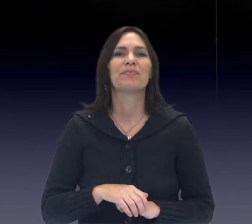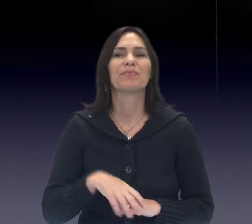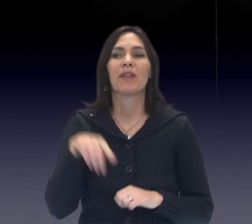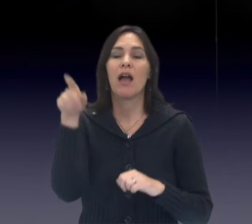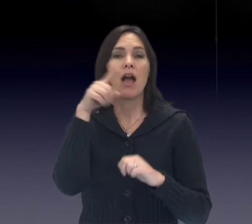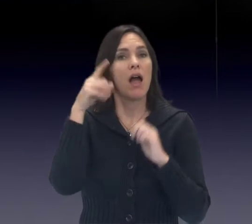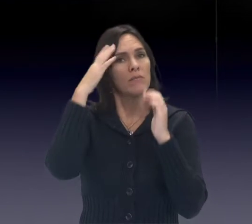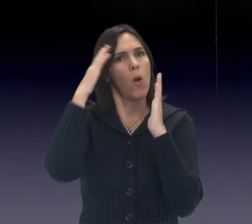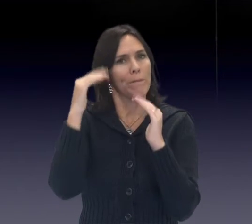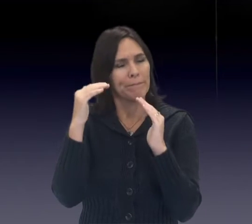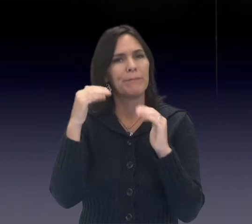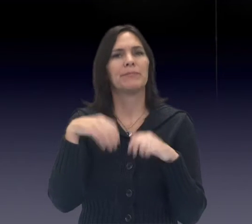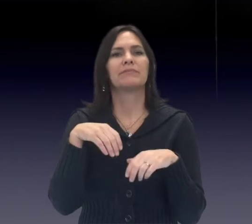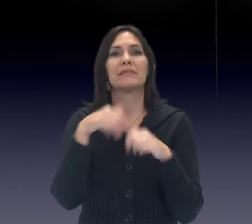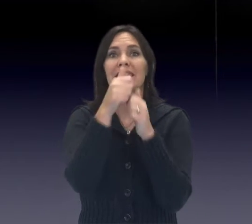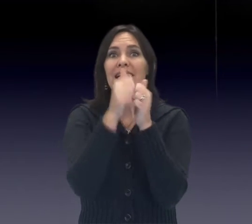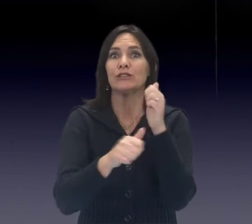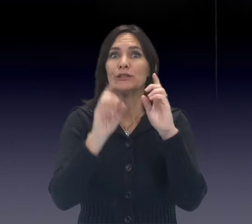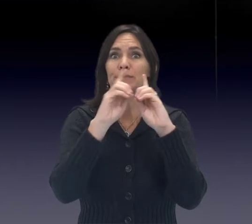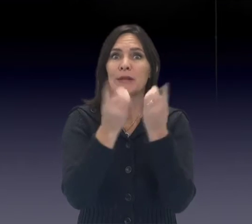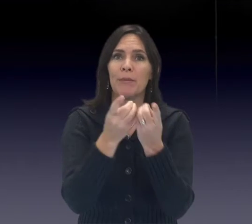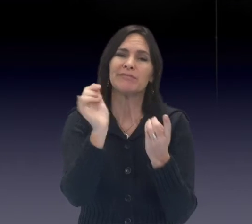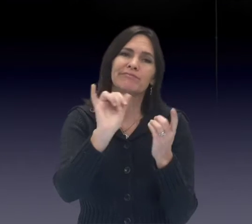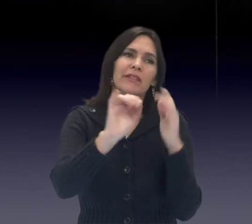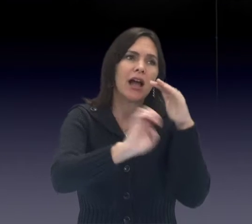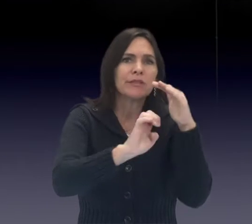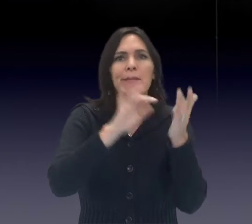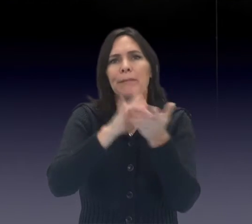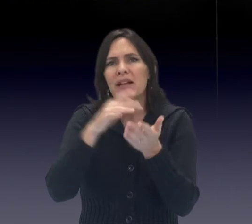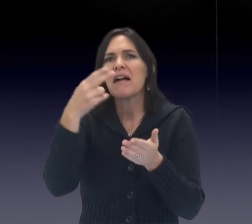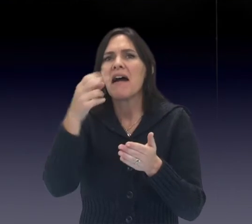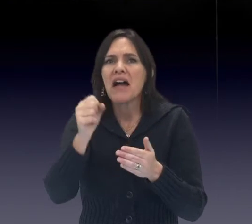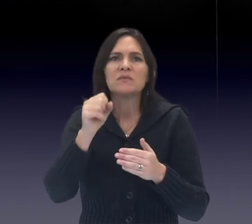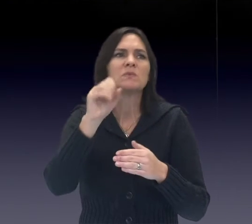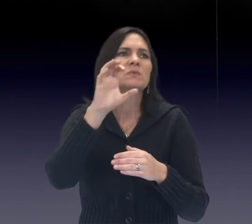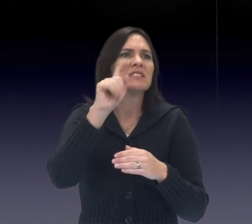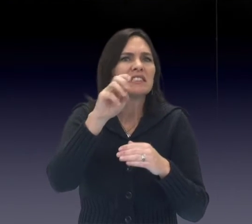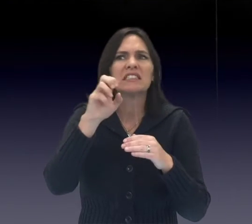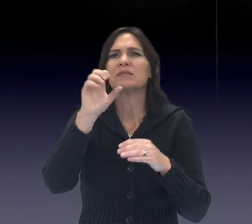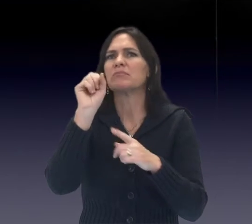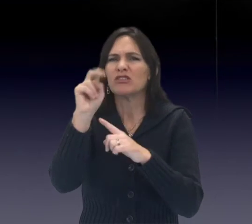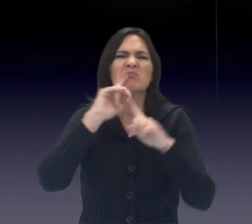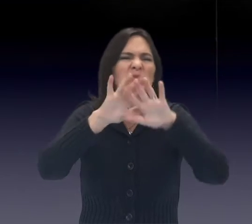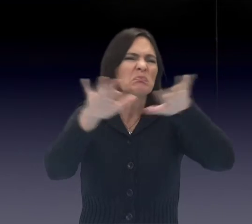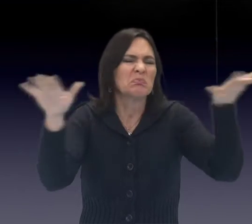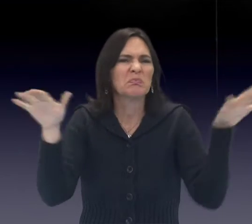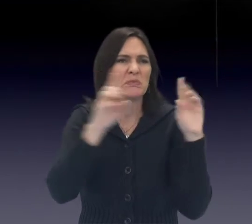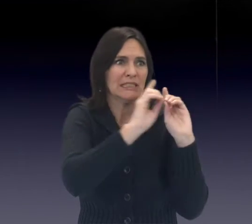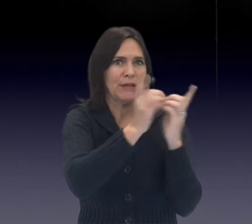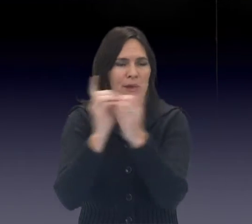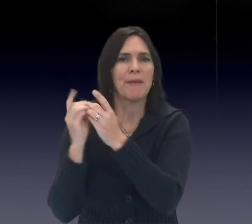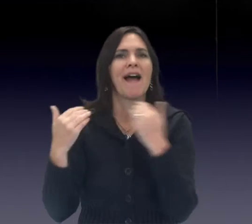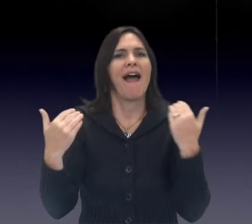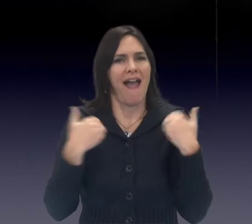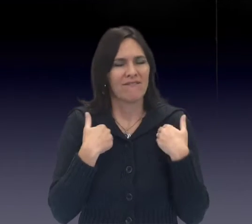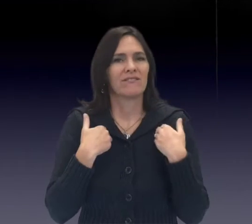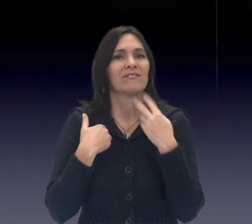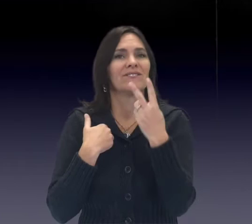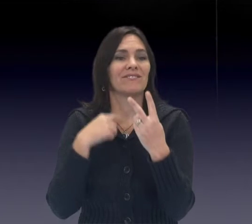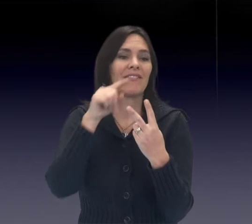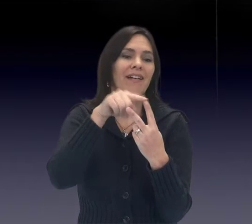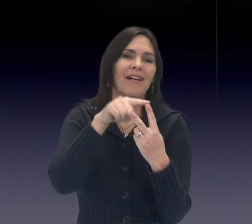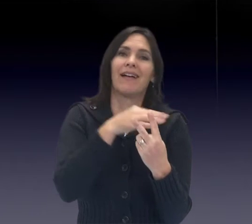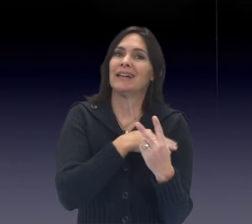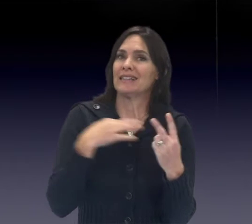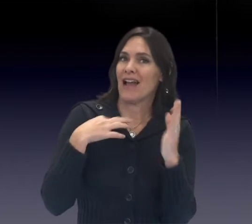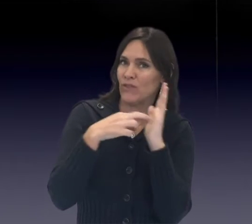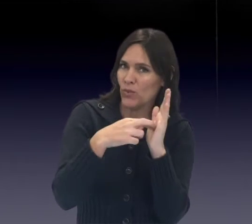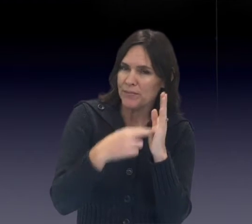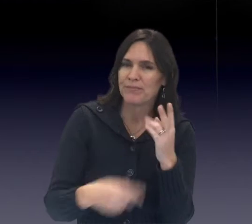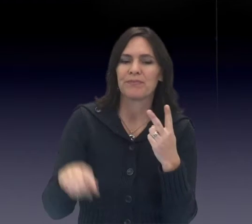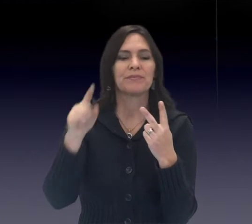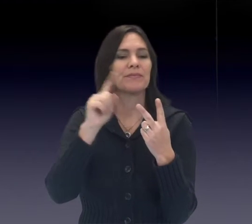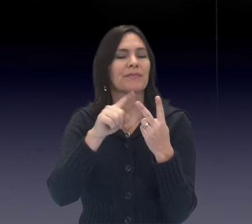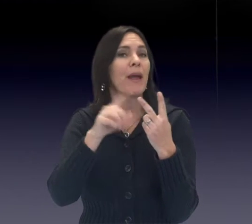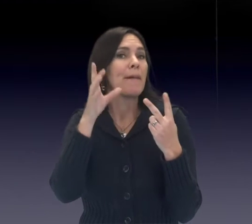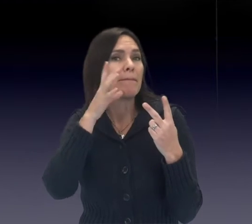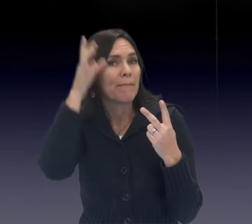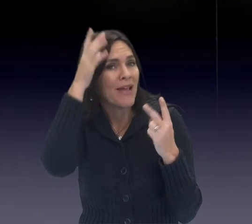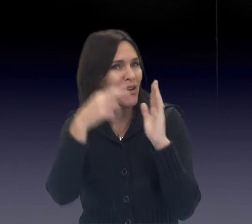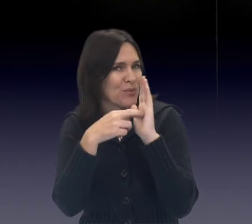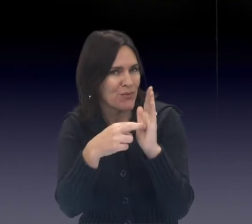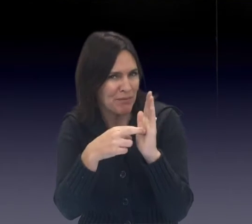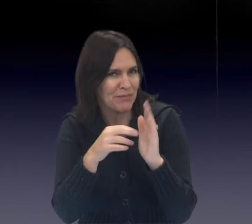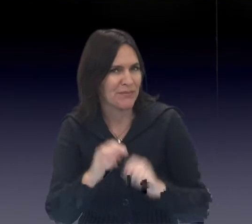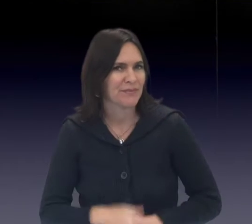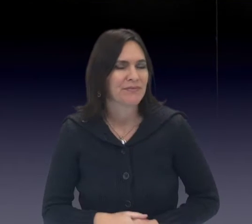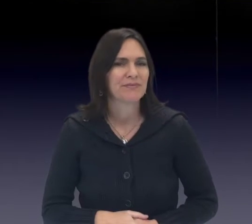It is desirable for each department to have one staff and one parent representative.